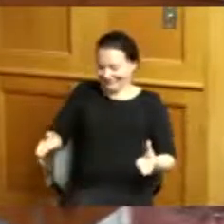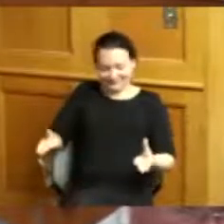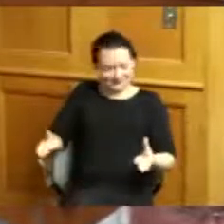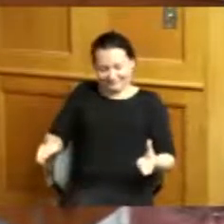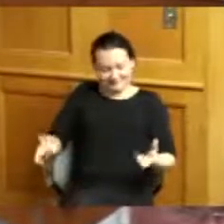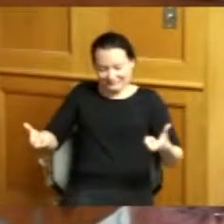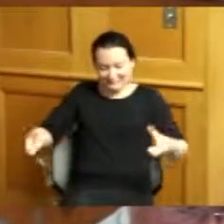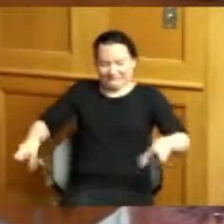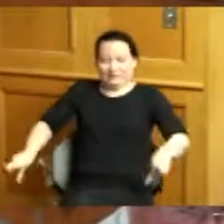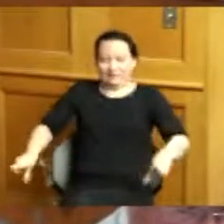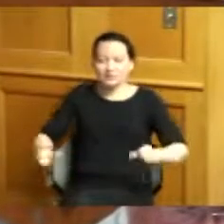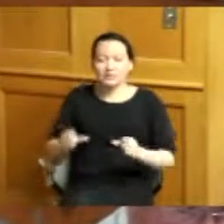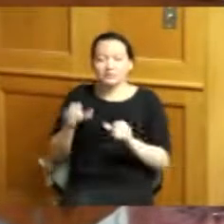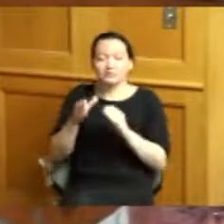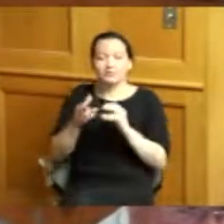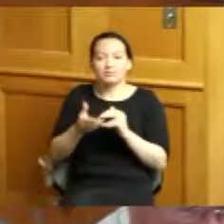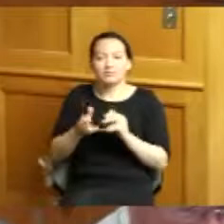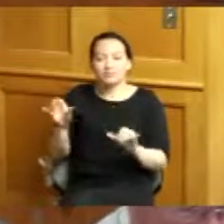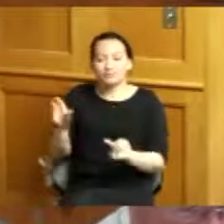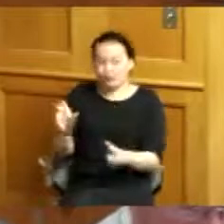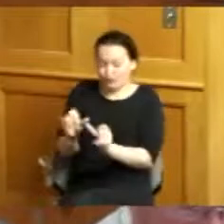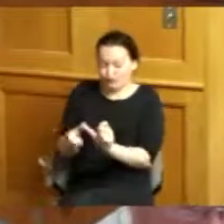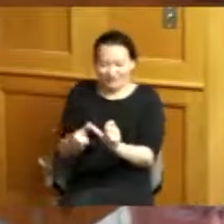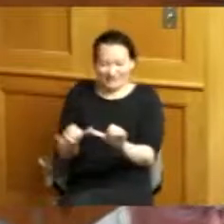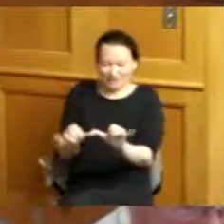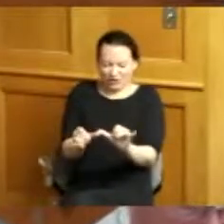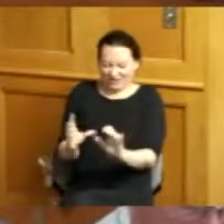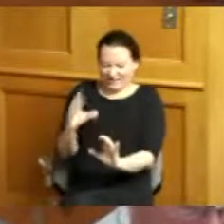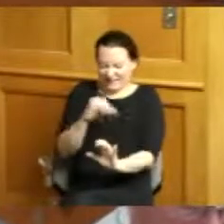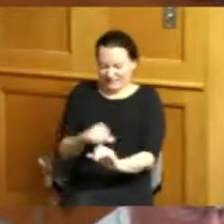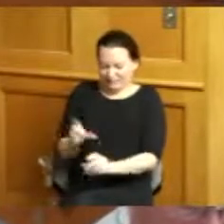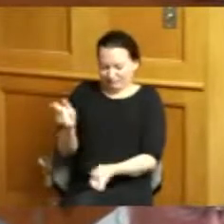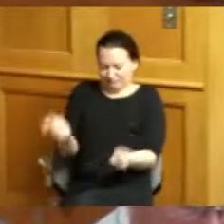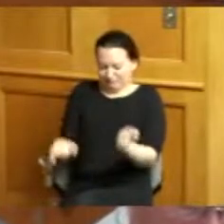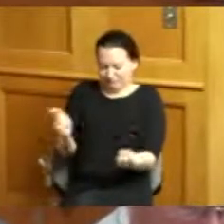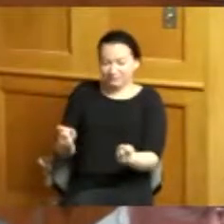has now revised and increased the Engineer's estimate based on the bids that we received